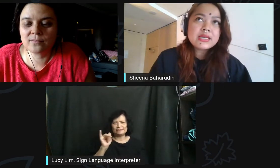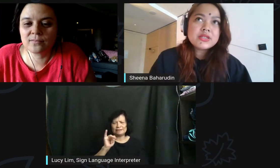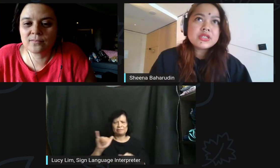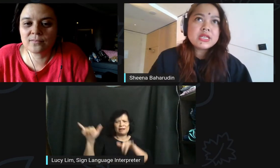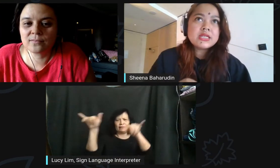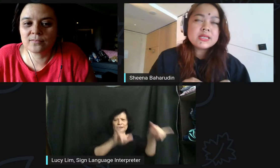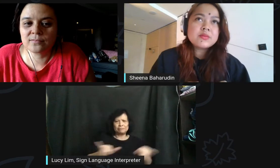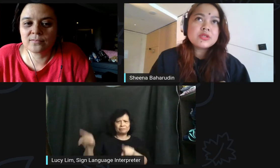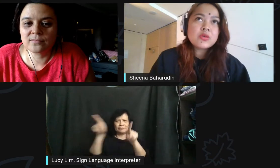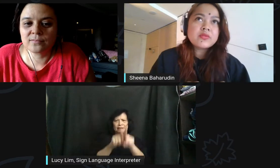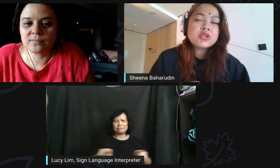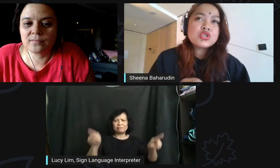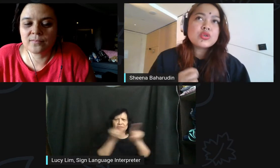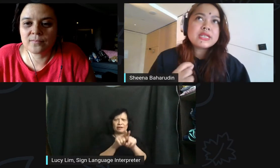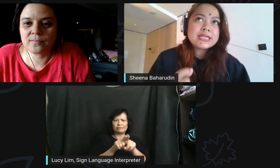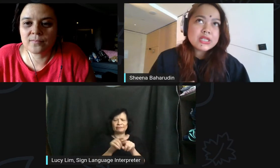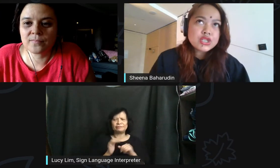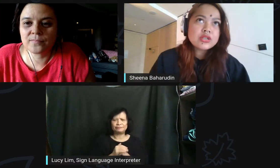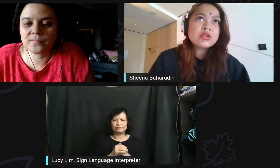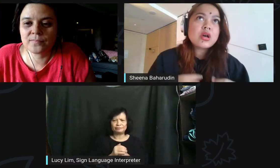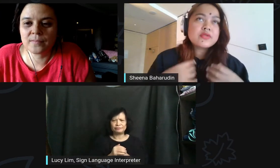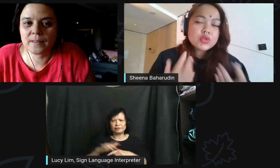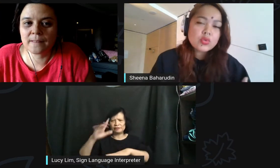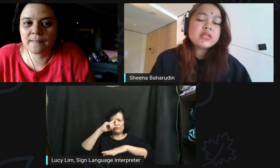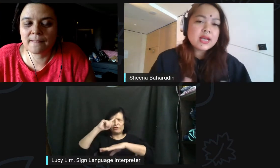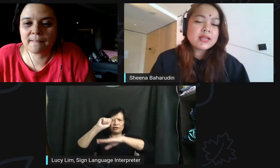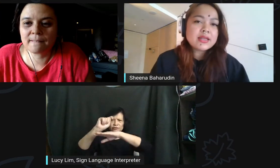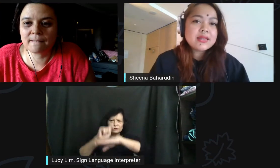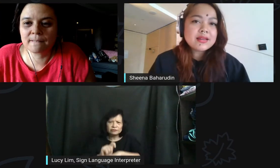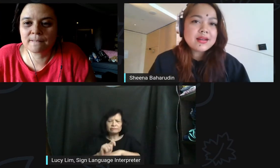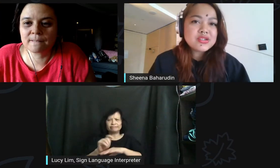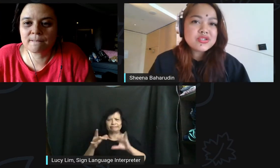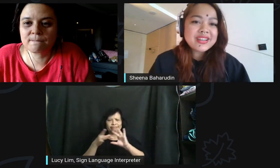to see in terms of the tradition of storytelling in the country.